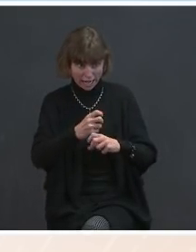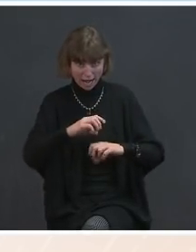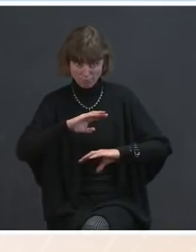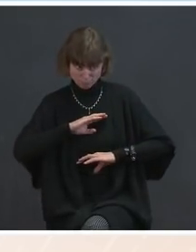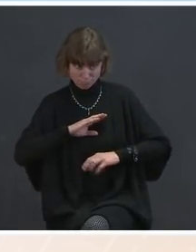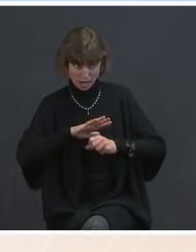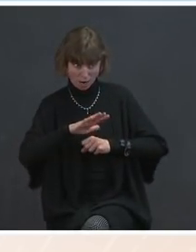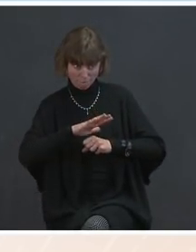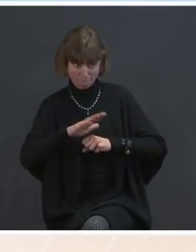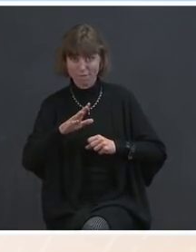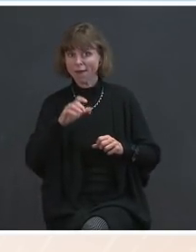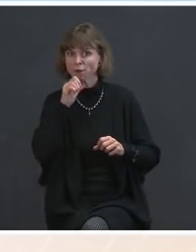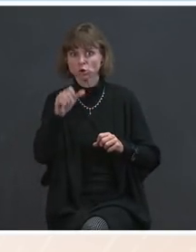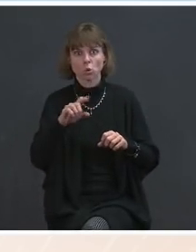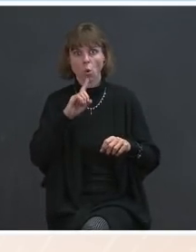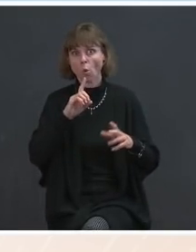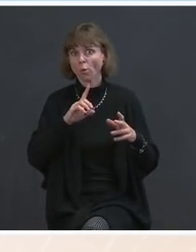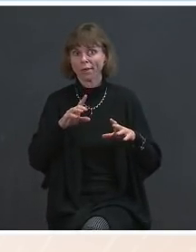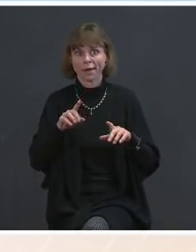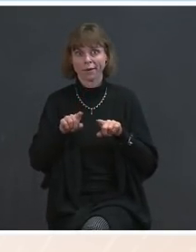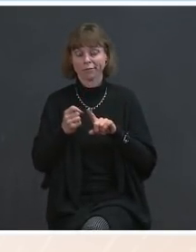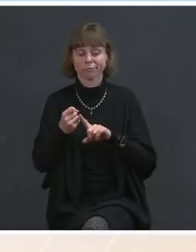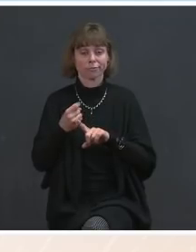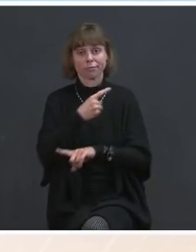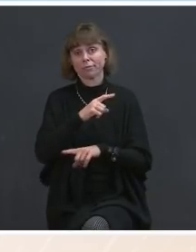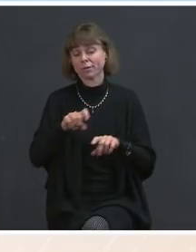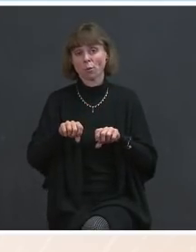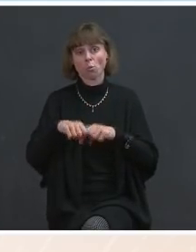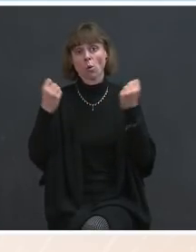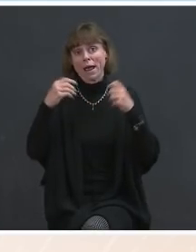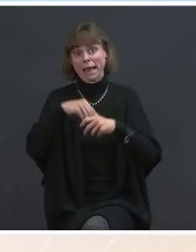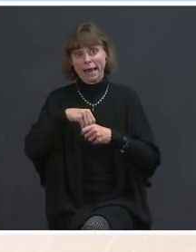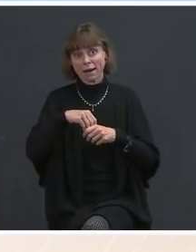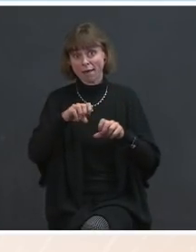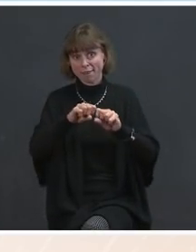And we are engaged across the board, especially in a state like New York,